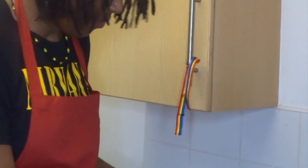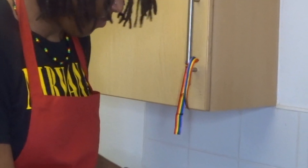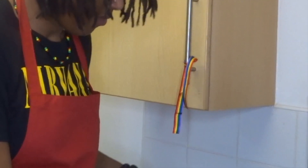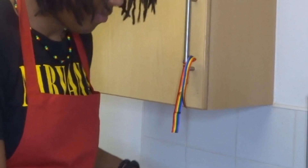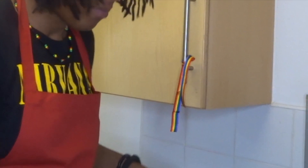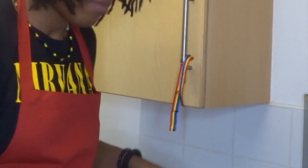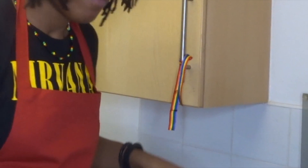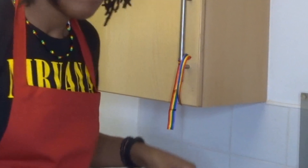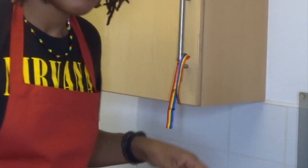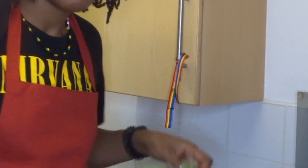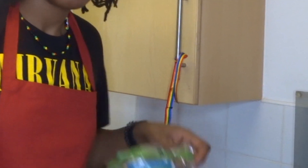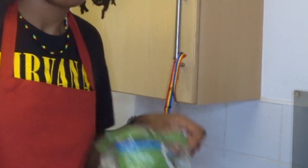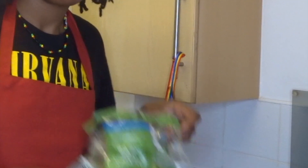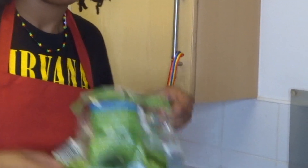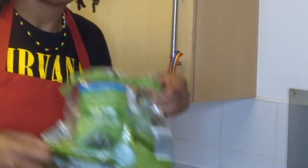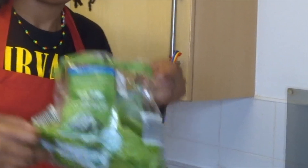So we will add the spinach in at the very last moment.